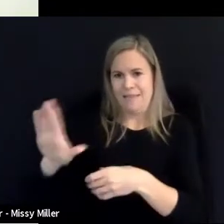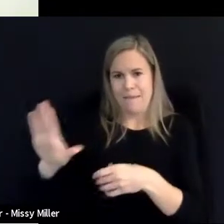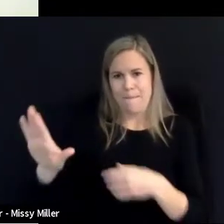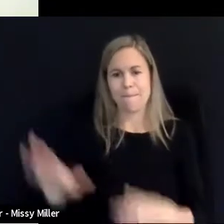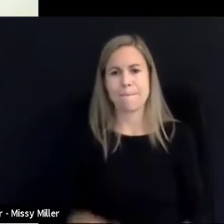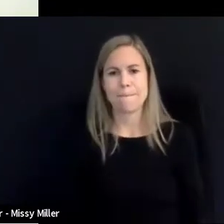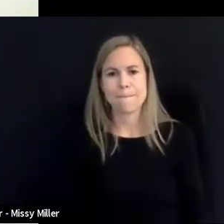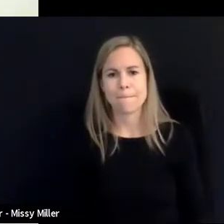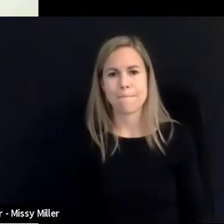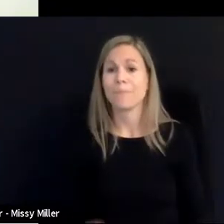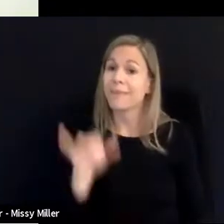That's really important.